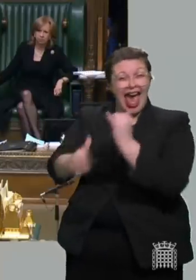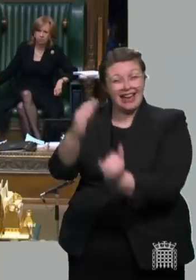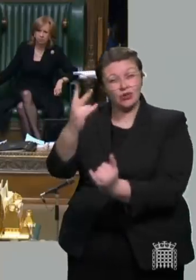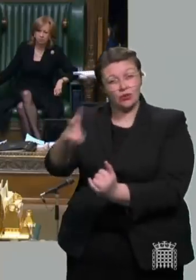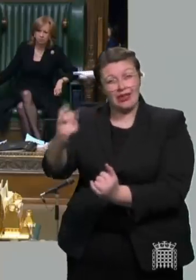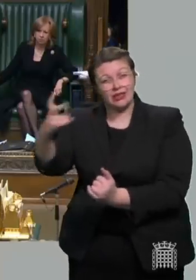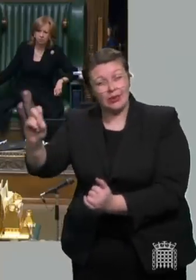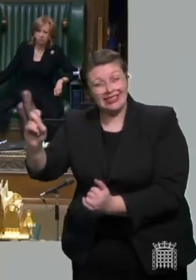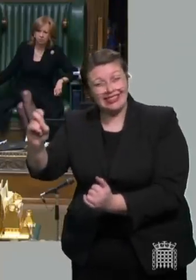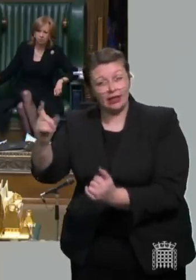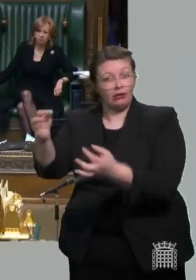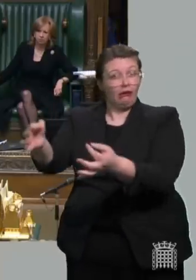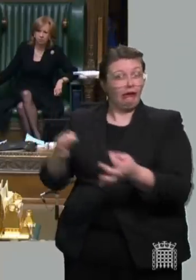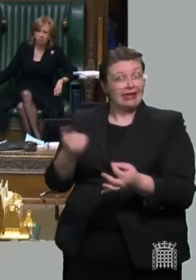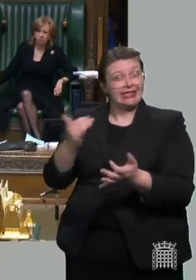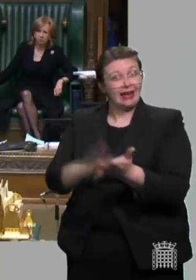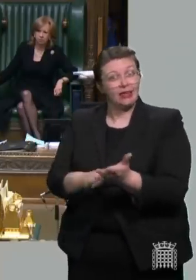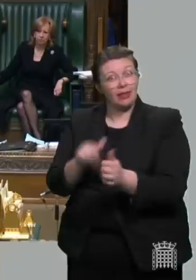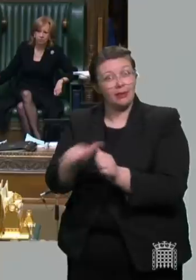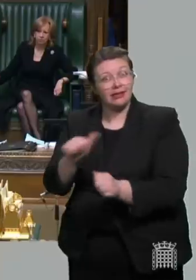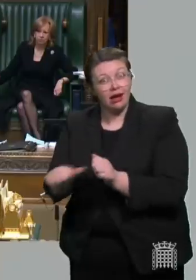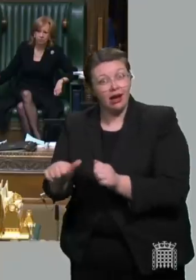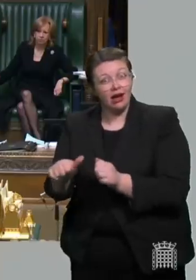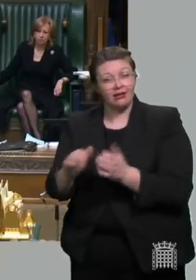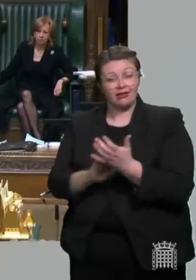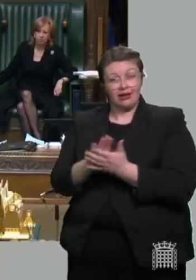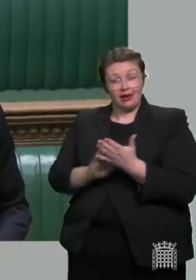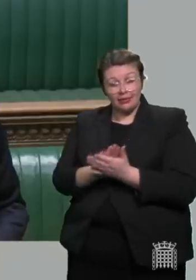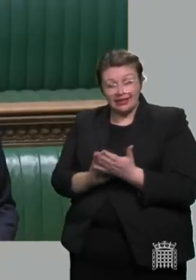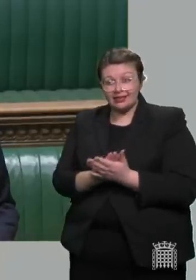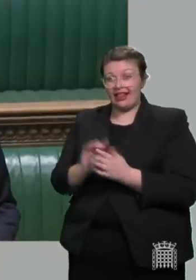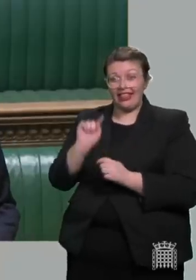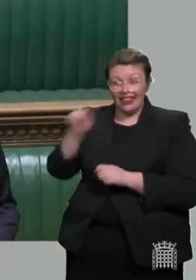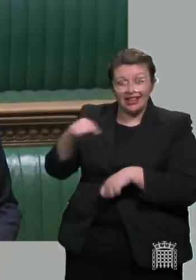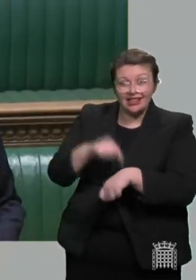unemployment lower, wages higher, investment higher, household incomes higher.